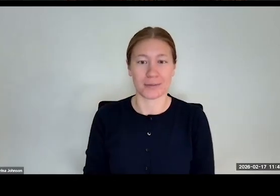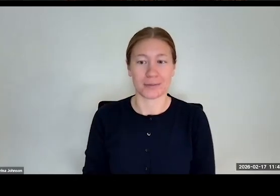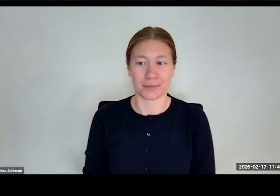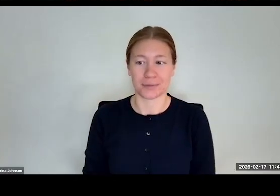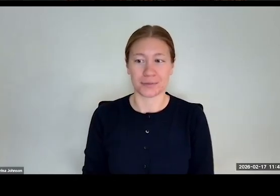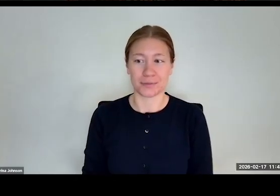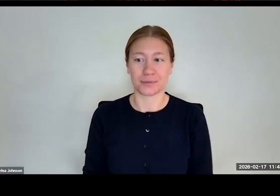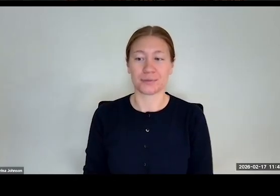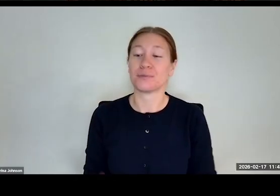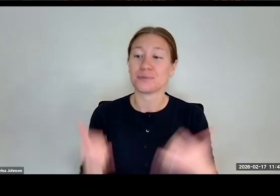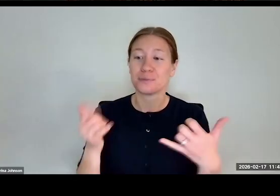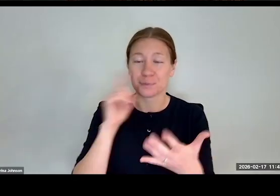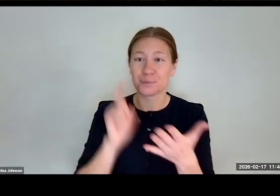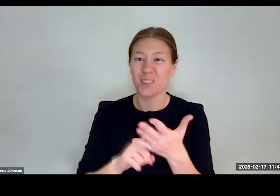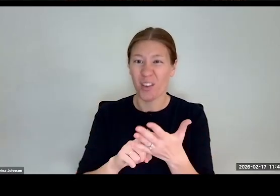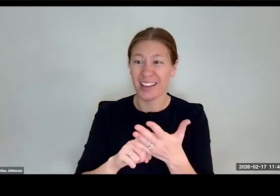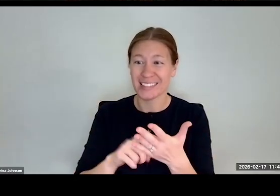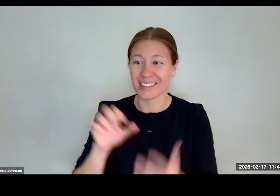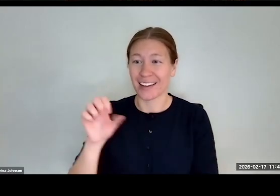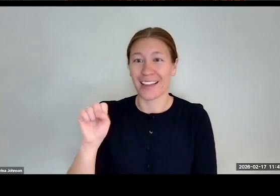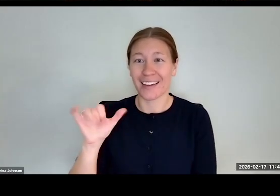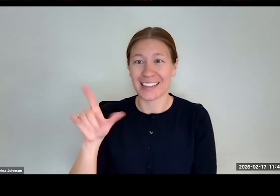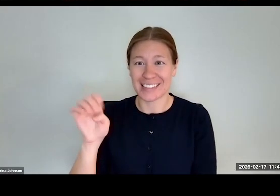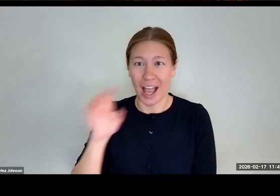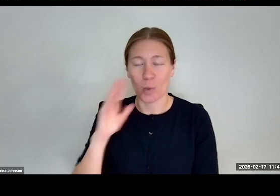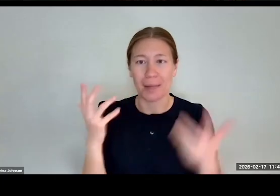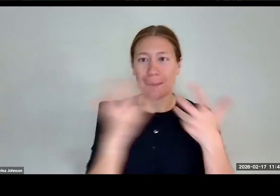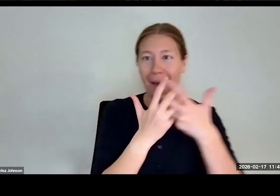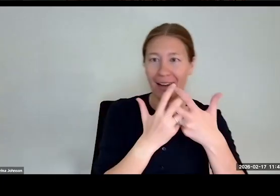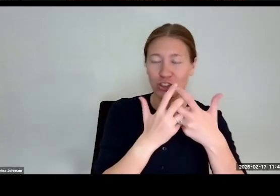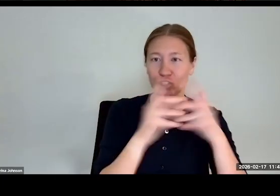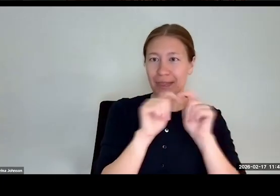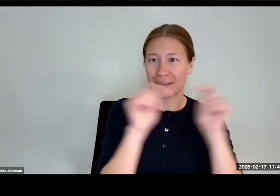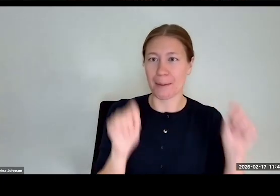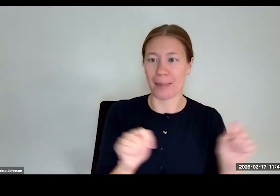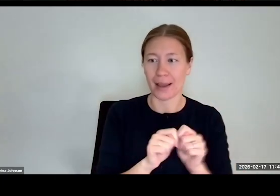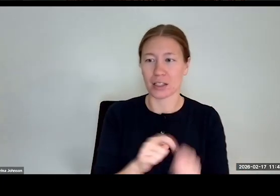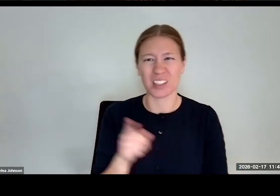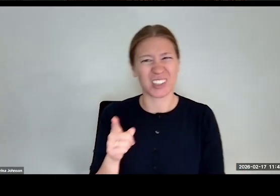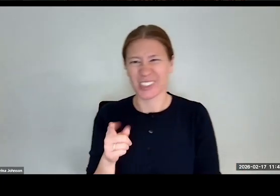So you'll see that the styling is going to match up to what the template is. So if you're not happy with how your numbers look, you need